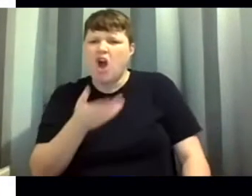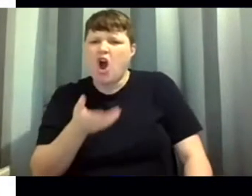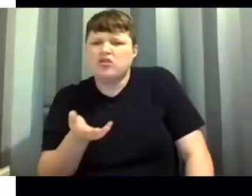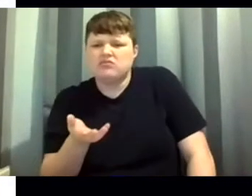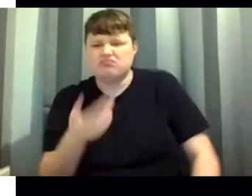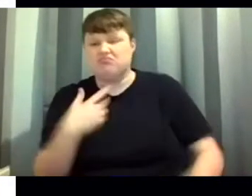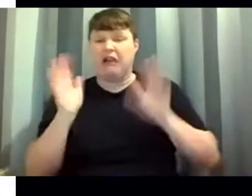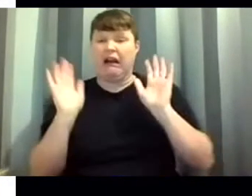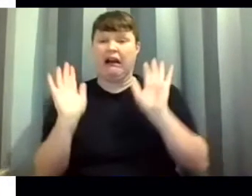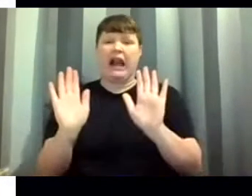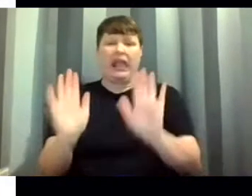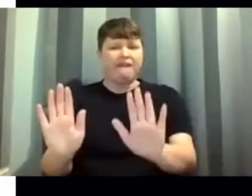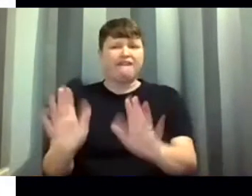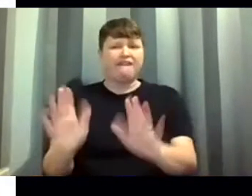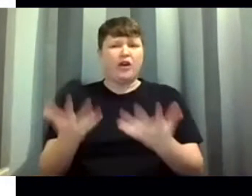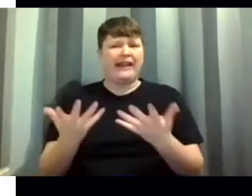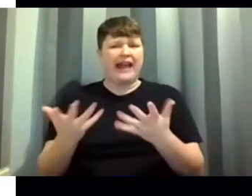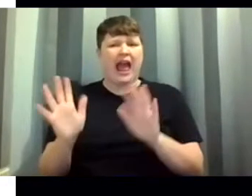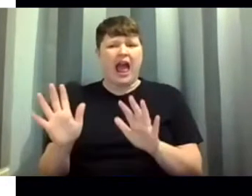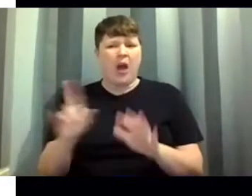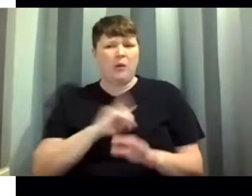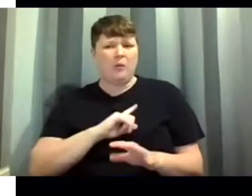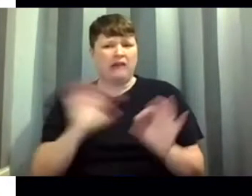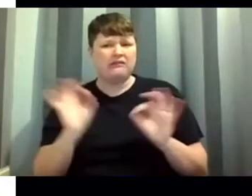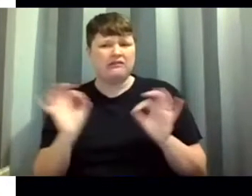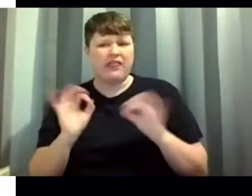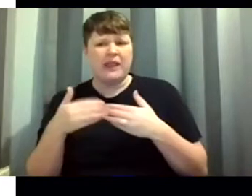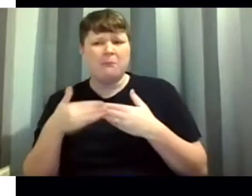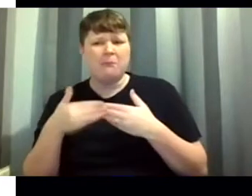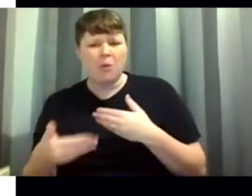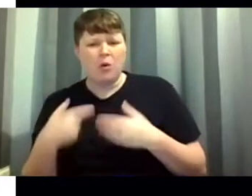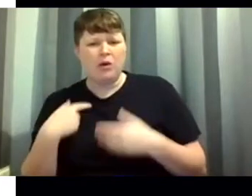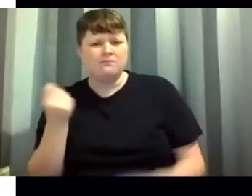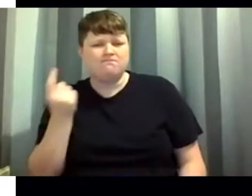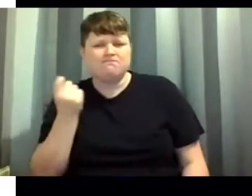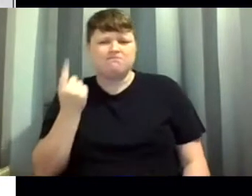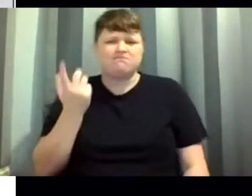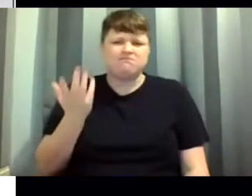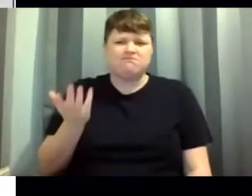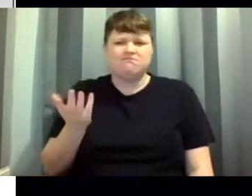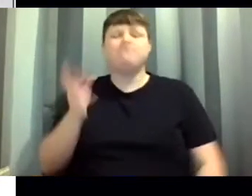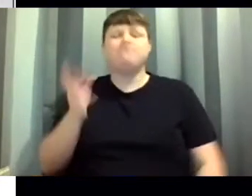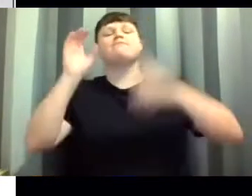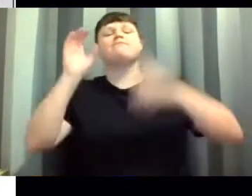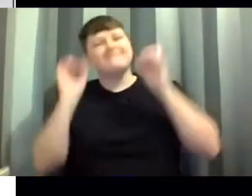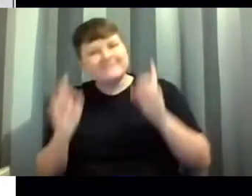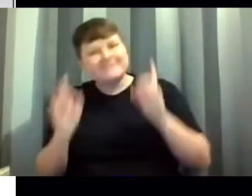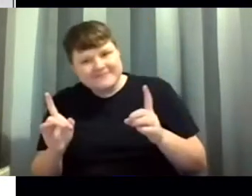for now because there was nothing more to go on. Fortunately, we had an event that happened in